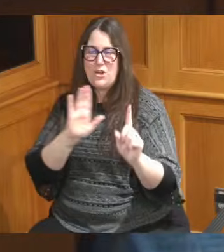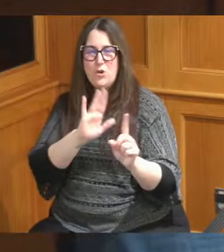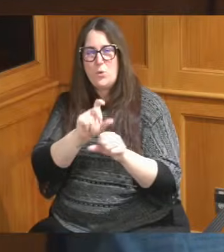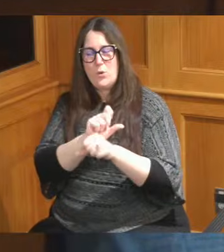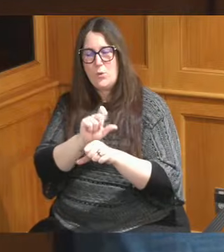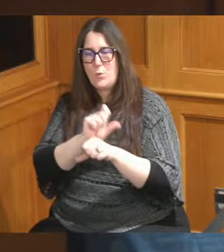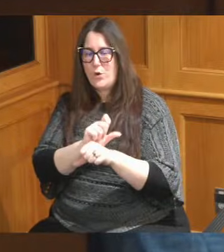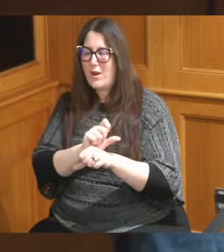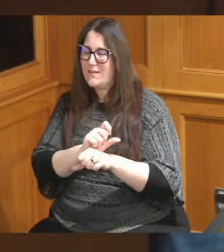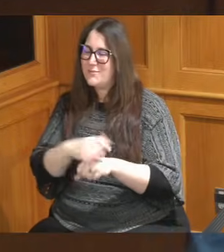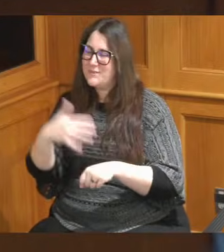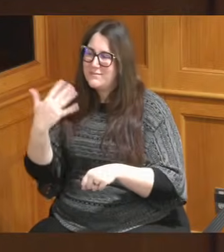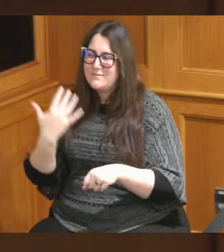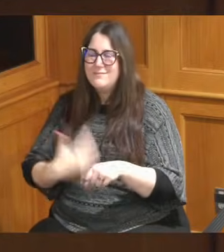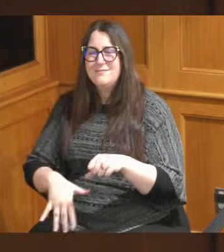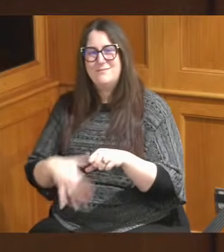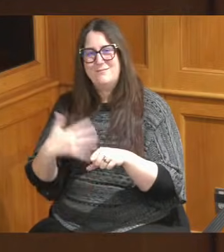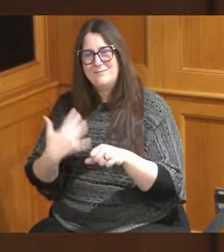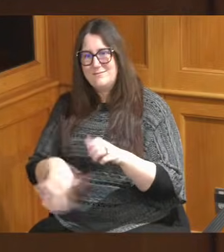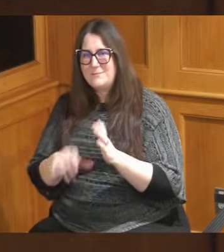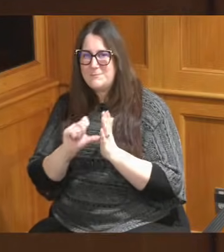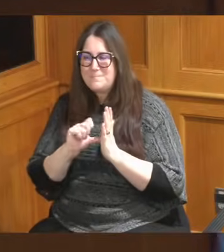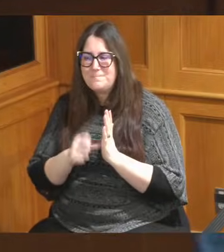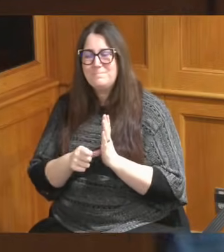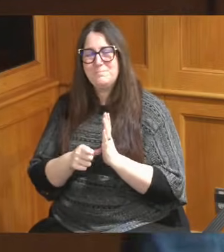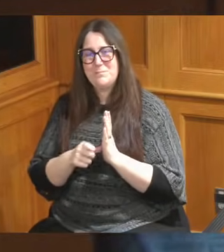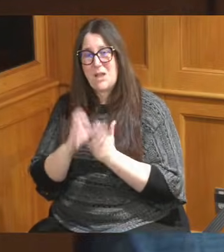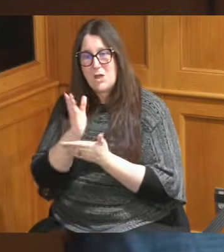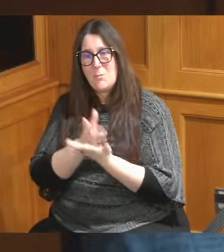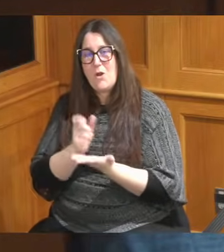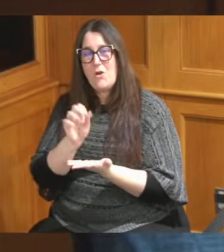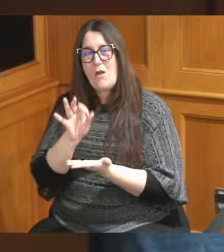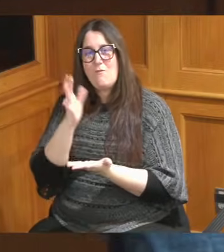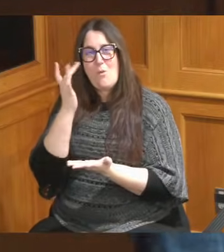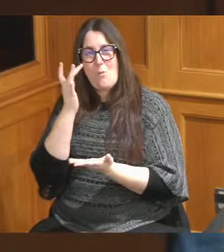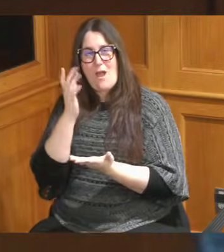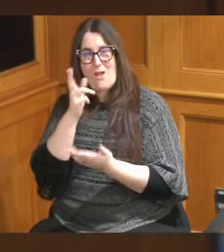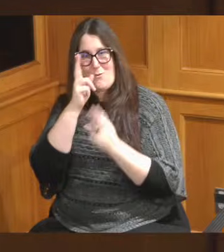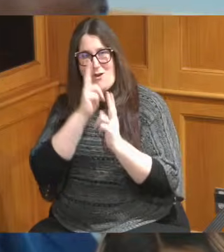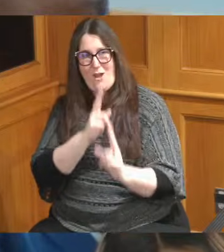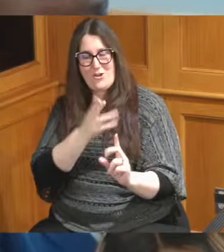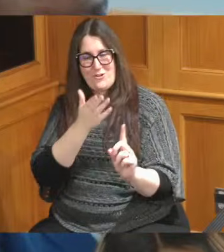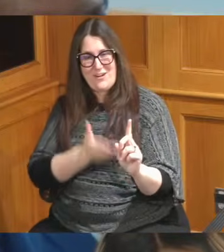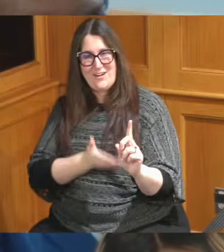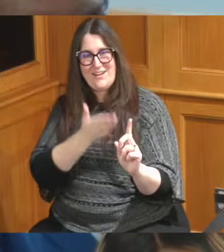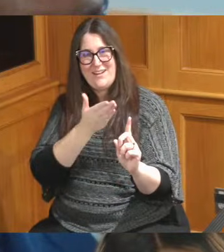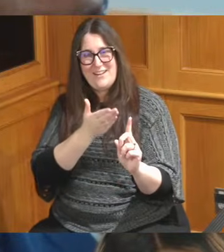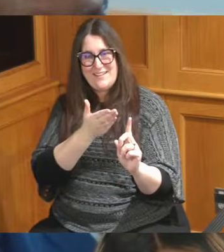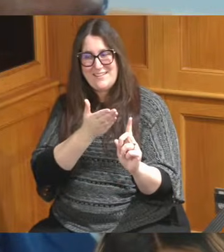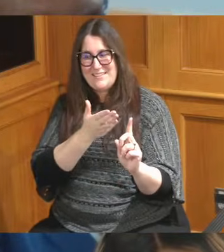remarkable. That's part of why we're honoring you here today. But the other piece is the HCRP piece